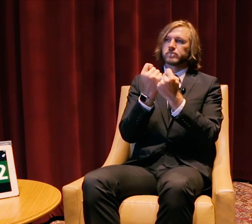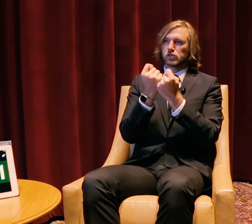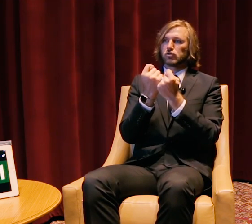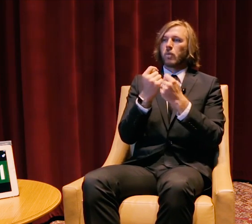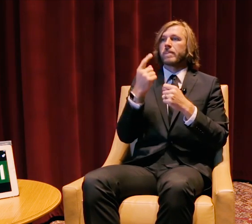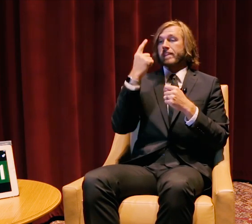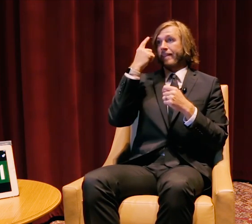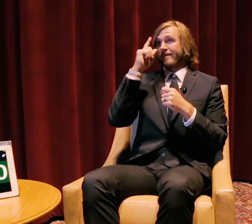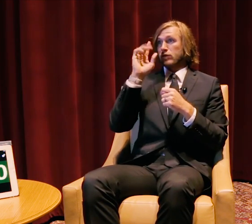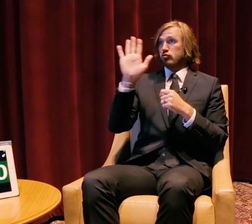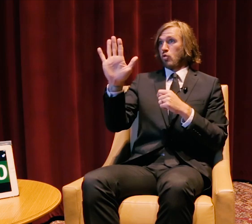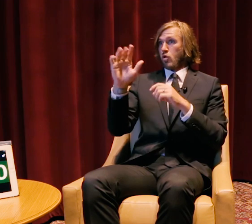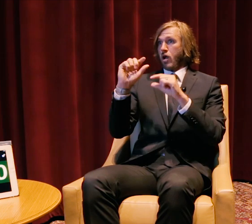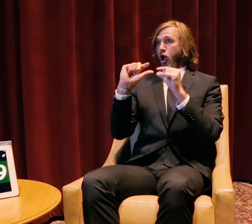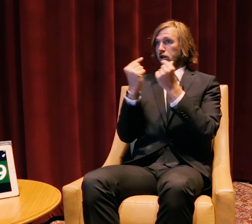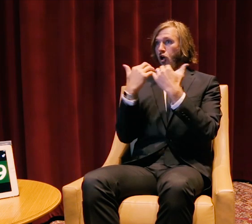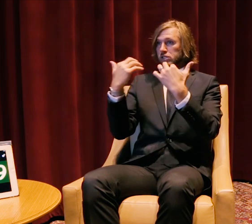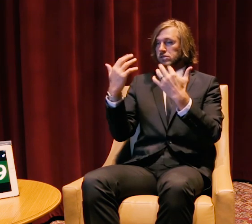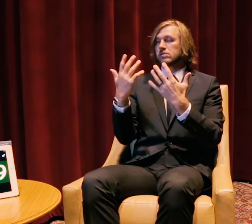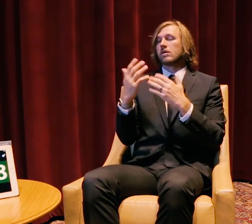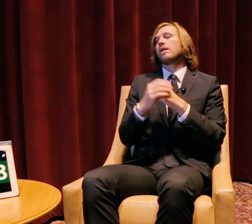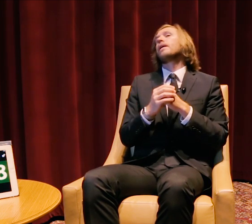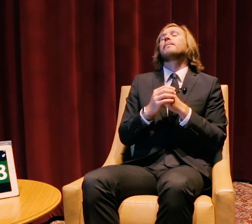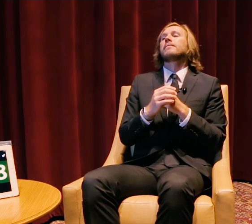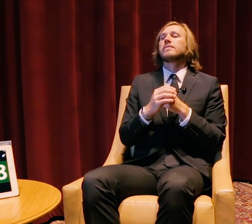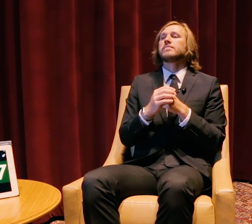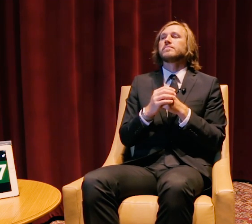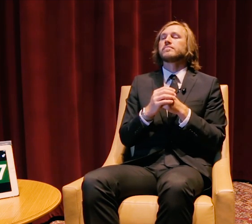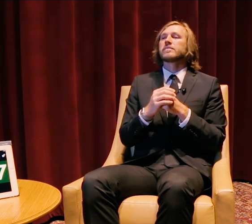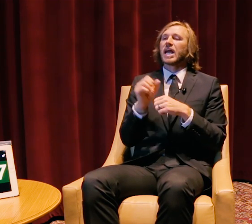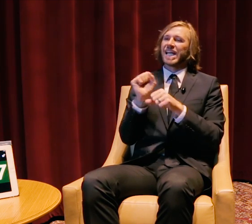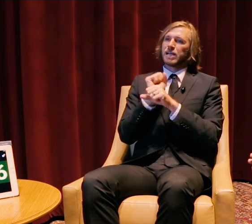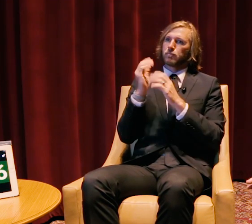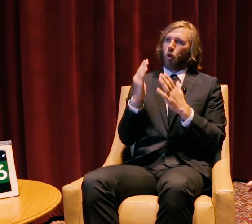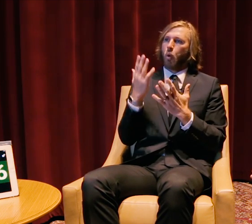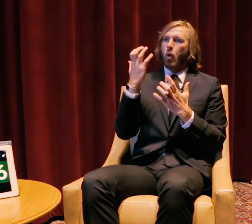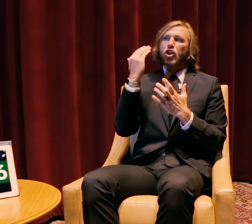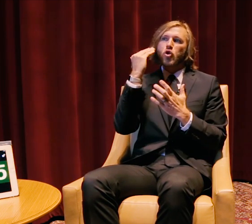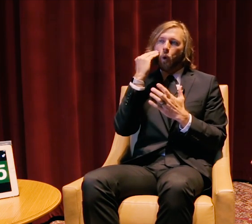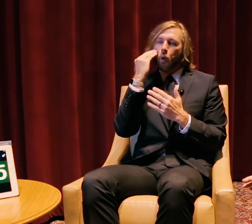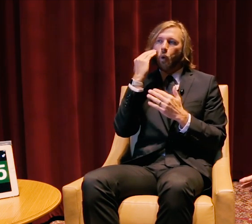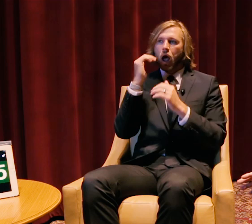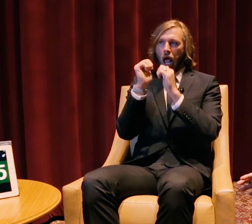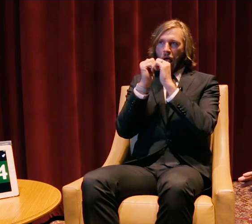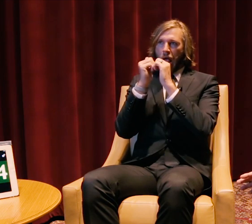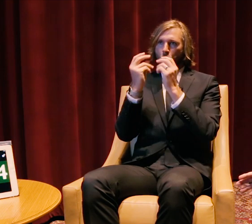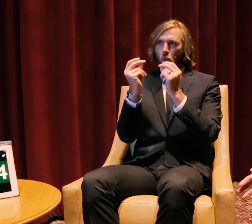So for your audience, you know, employers wanna know how quickly